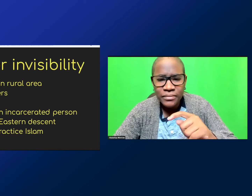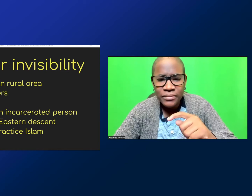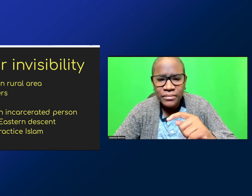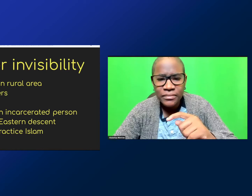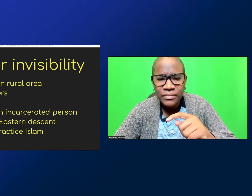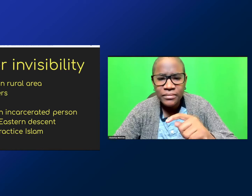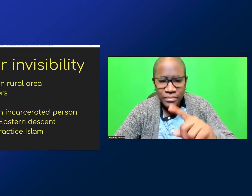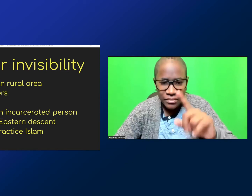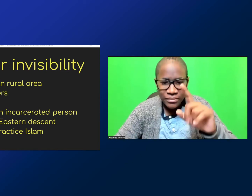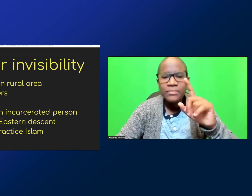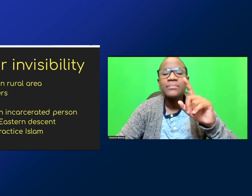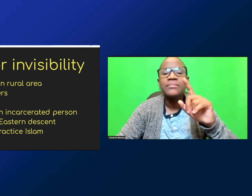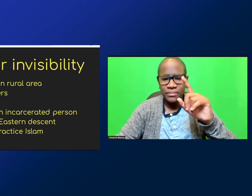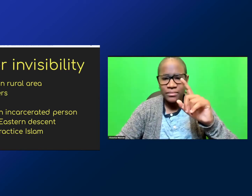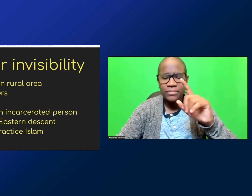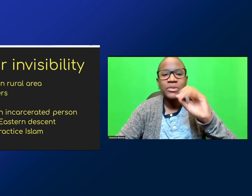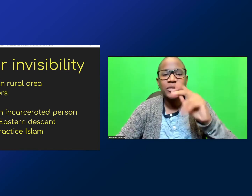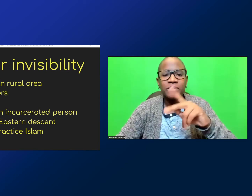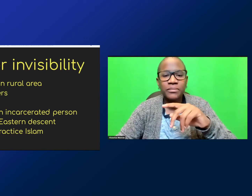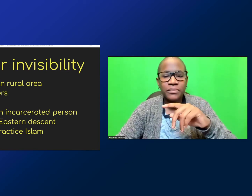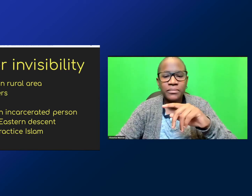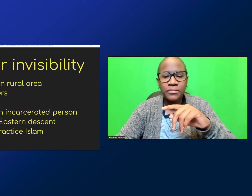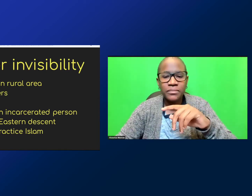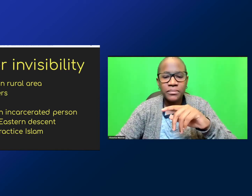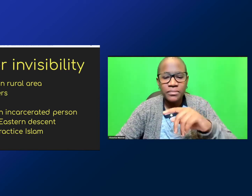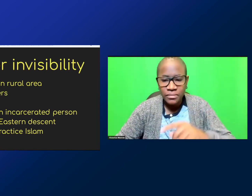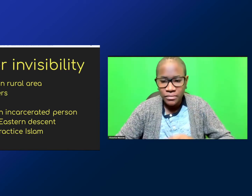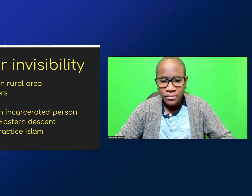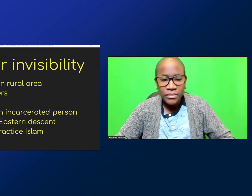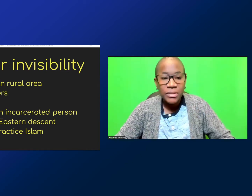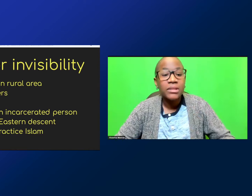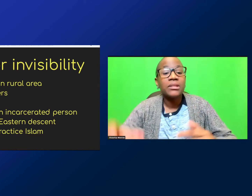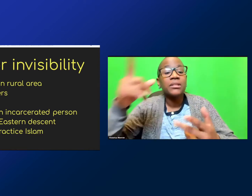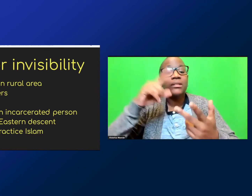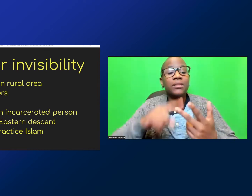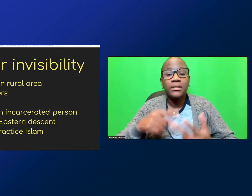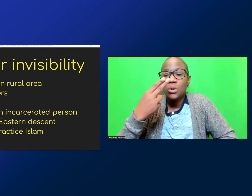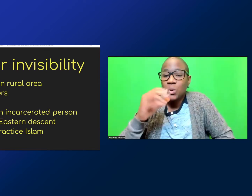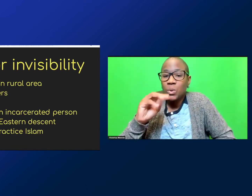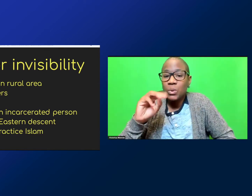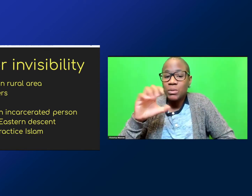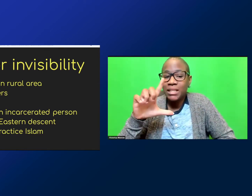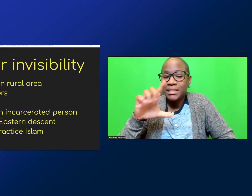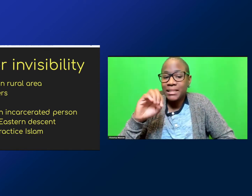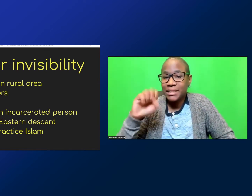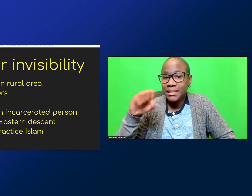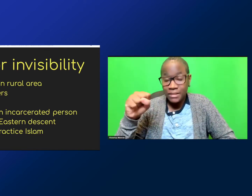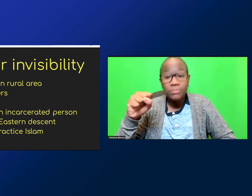different professions that this world has to offer in just a second okay and then homelessness those